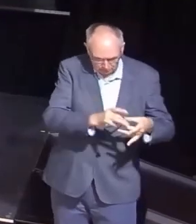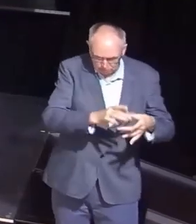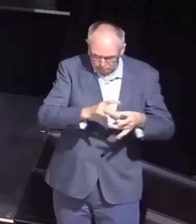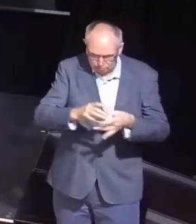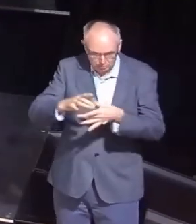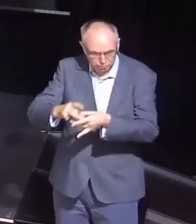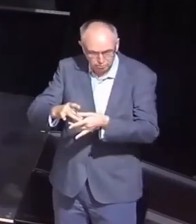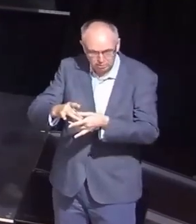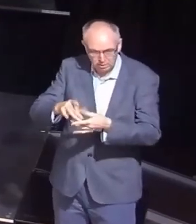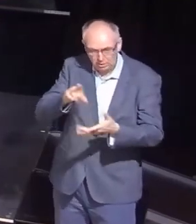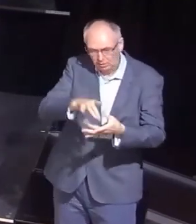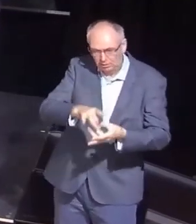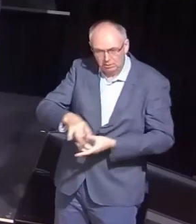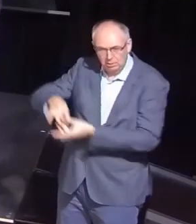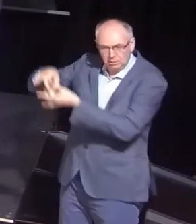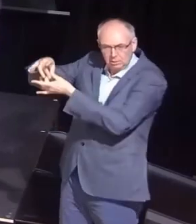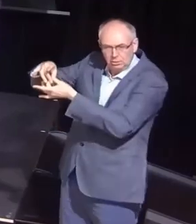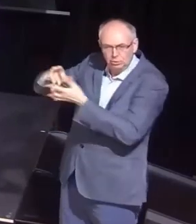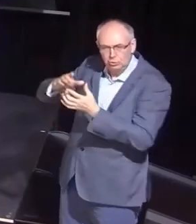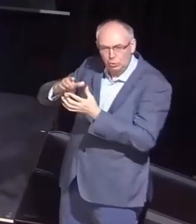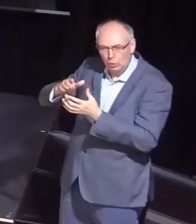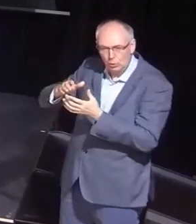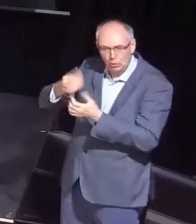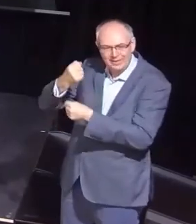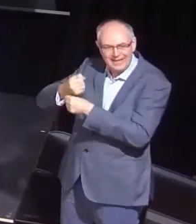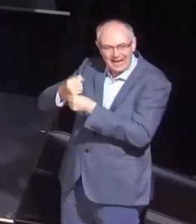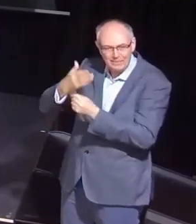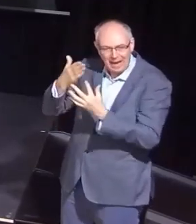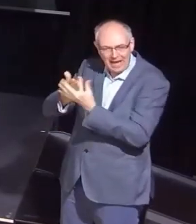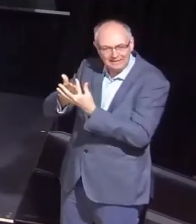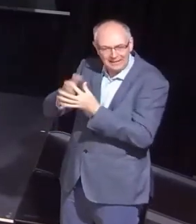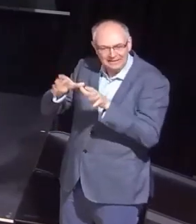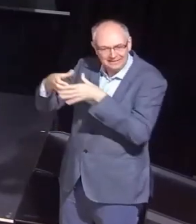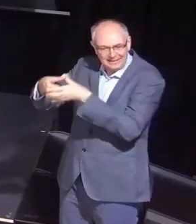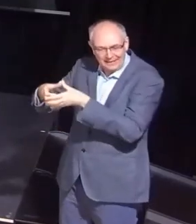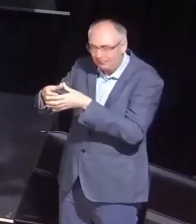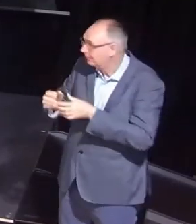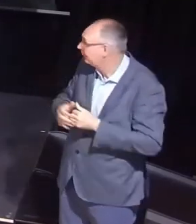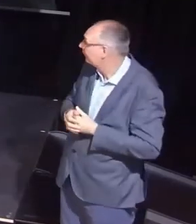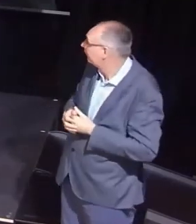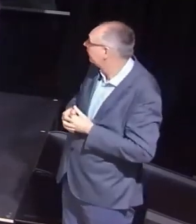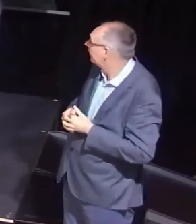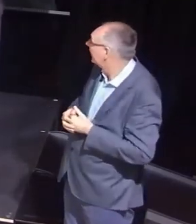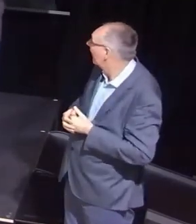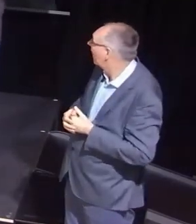And in the gaming accessibility team, we provide status updates for the accessibility executive sponsor.